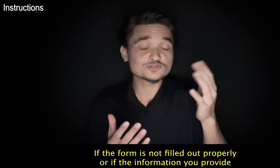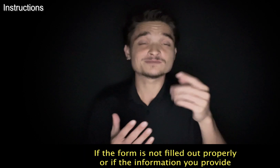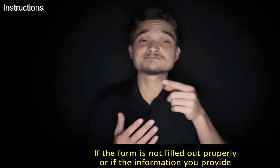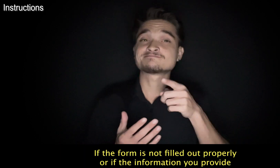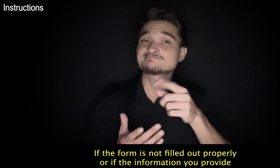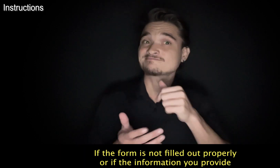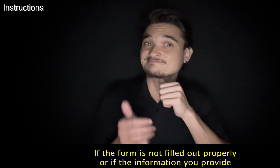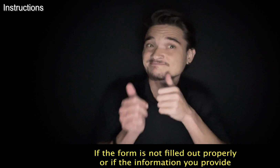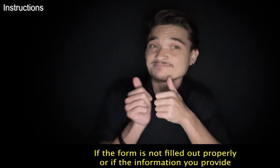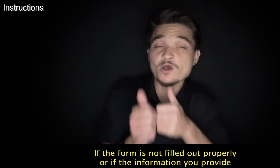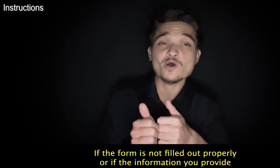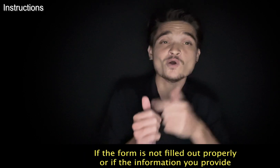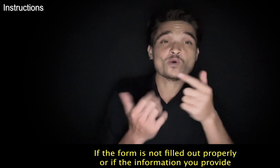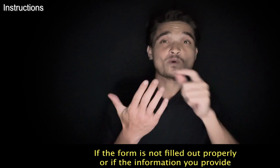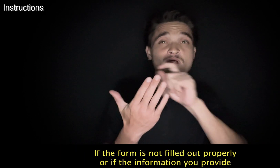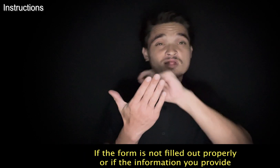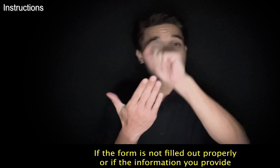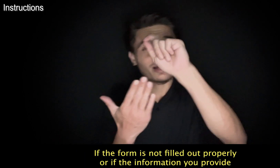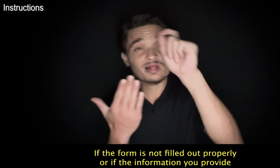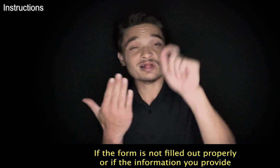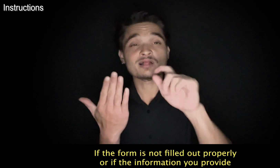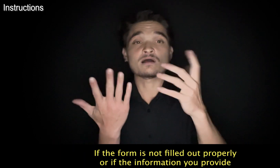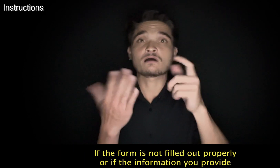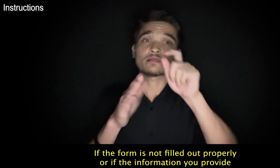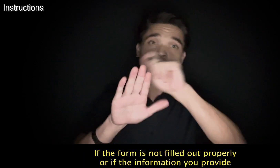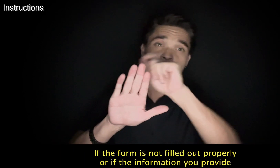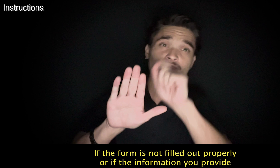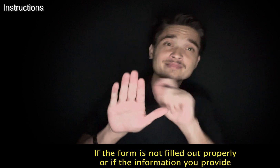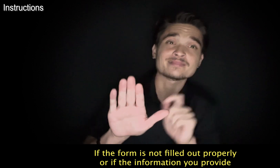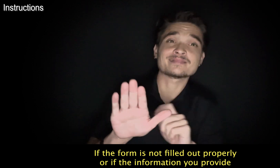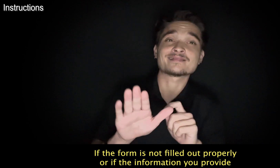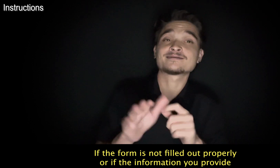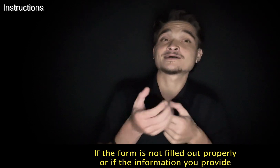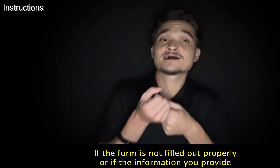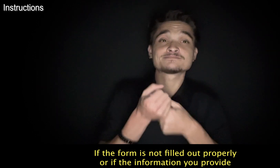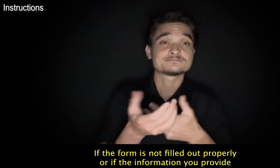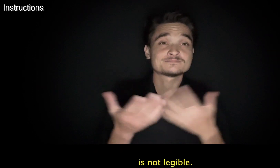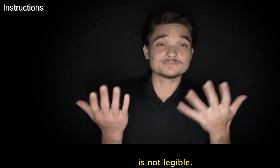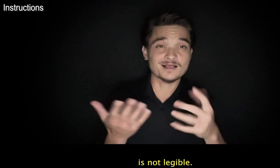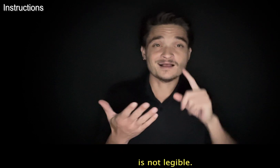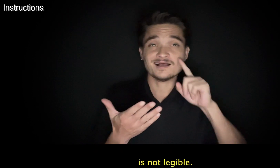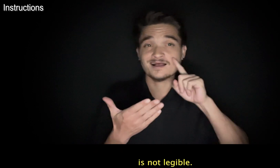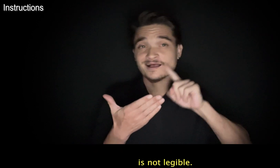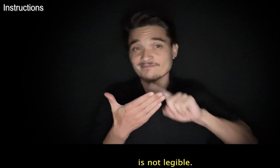If the form is not filled out properly or if the information you provide is not legible.